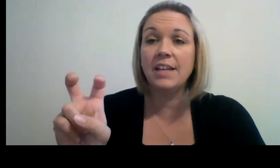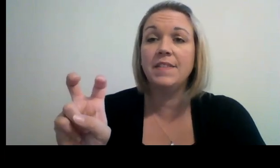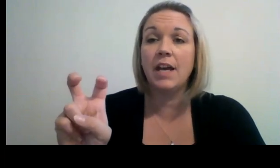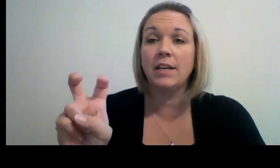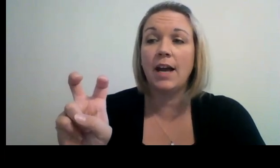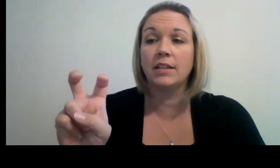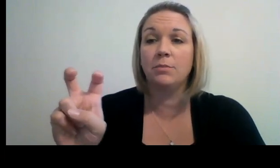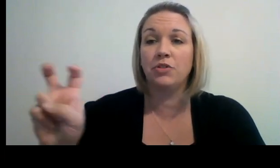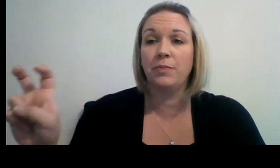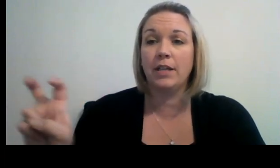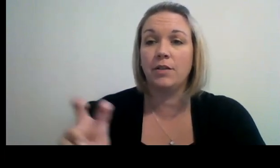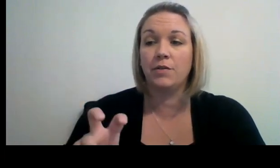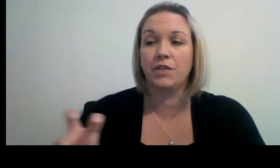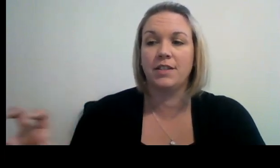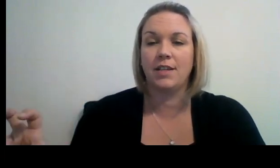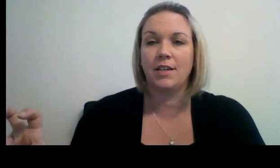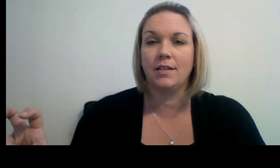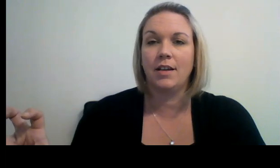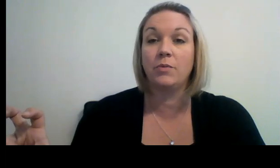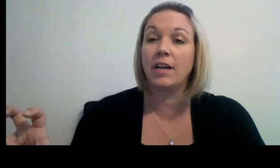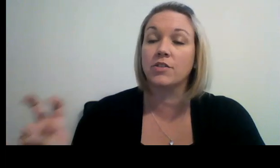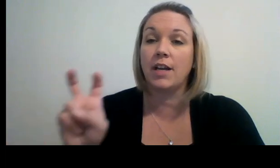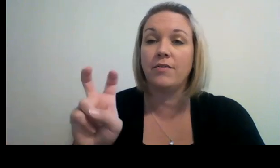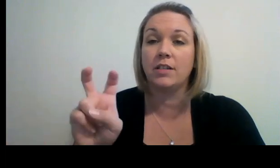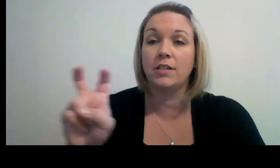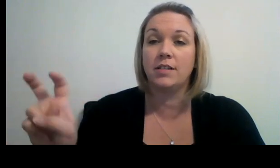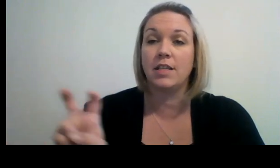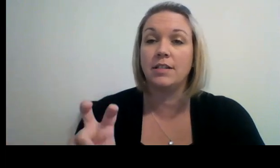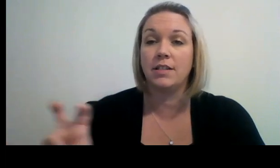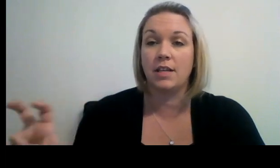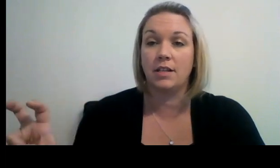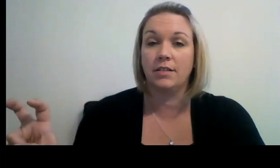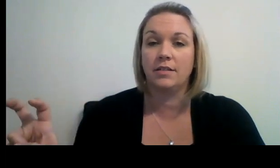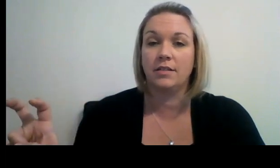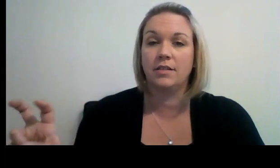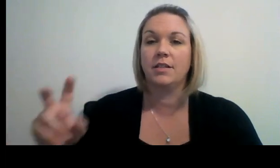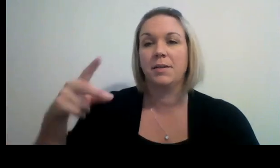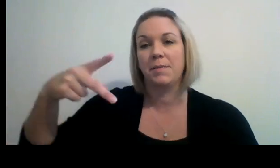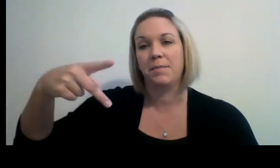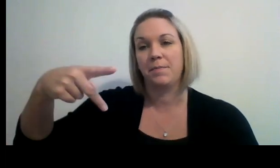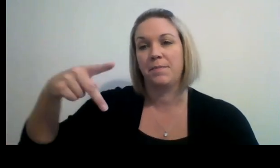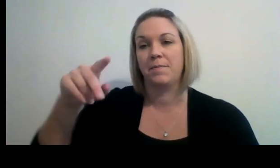and then add the movement for the z and we actually have a z z.